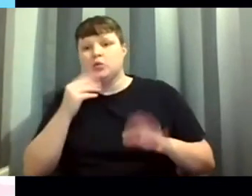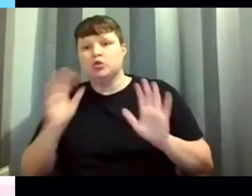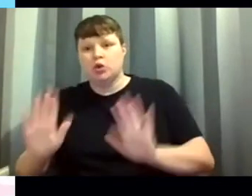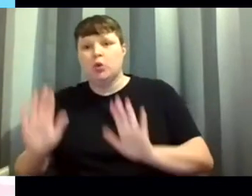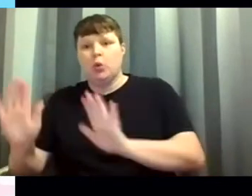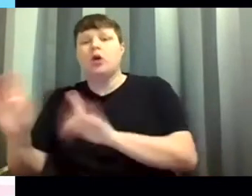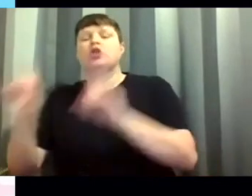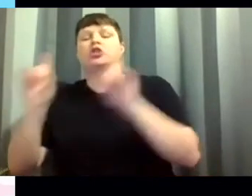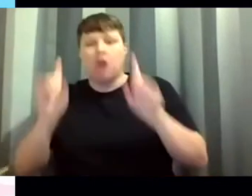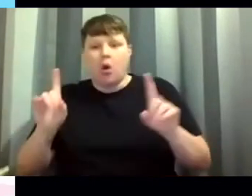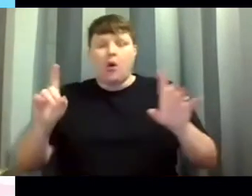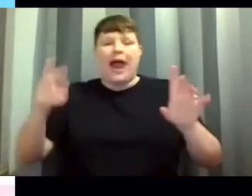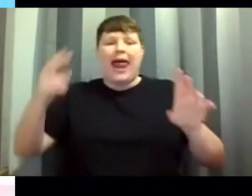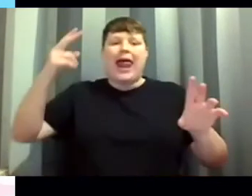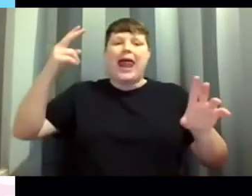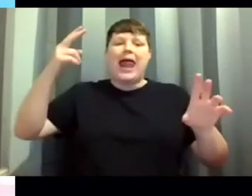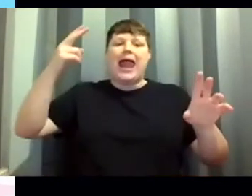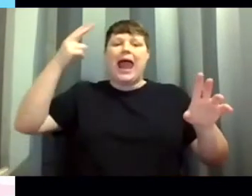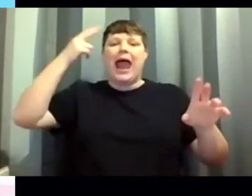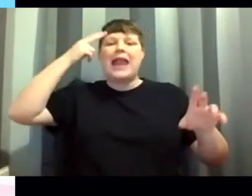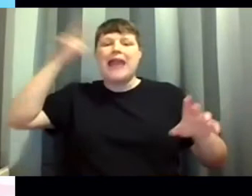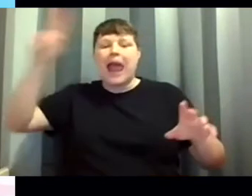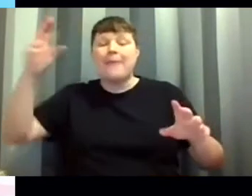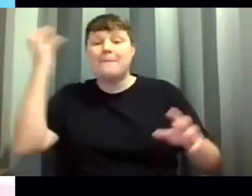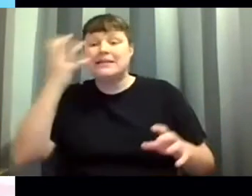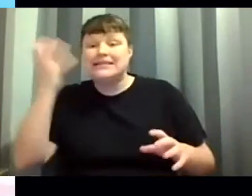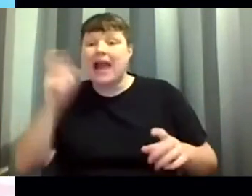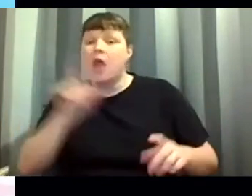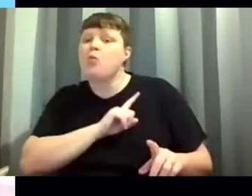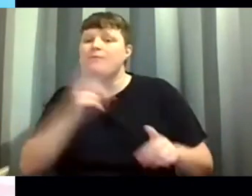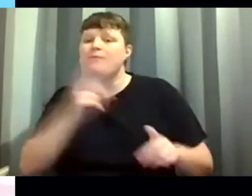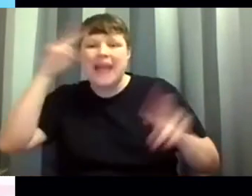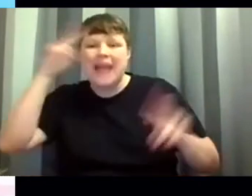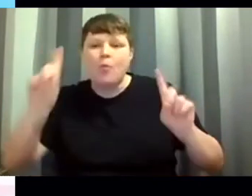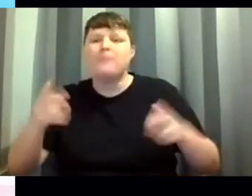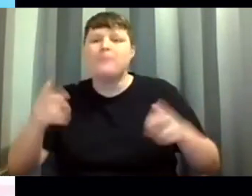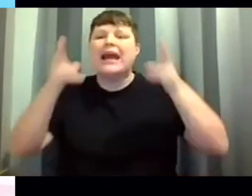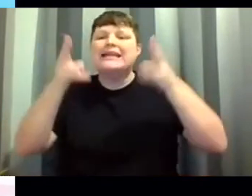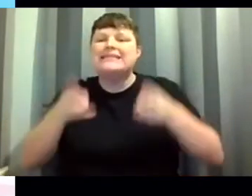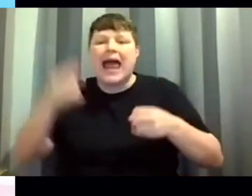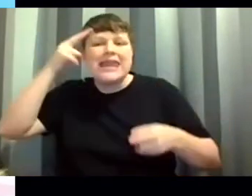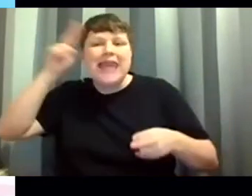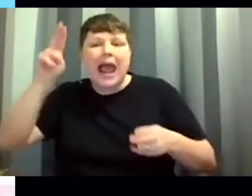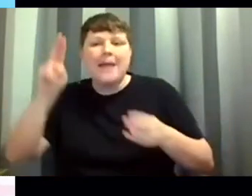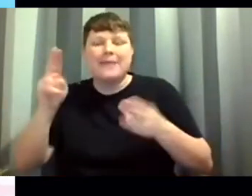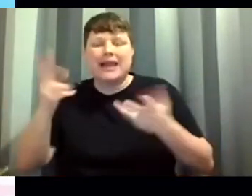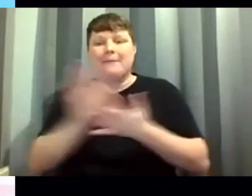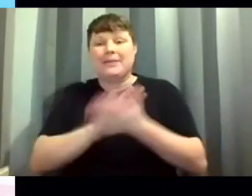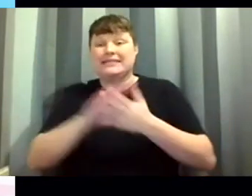Naming mistakes, we would call dead naming (I am not that name anymore) and pronoun